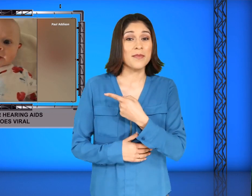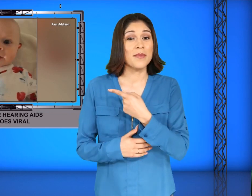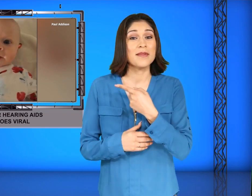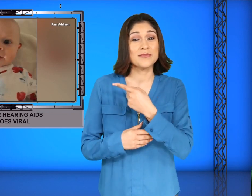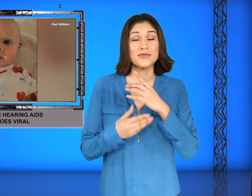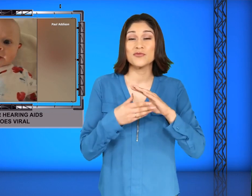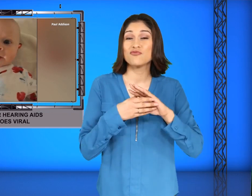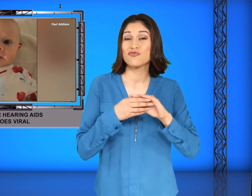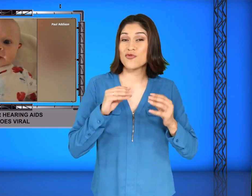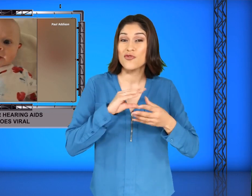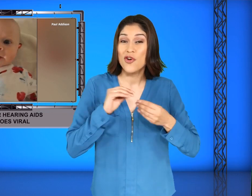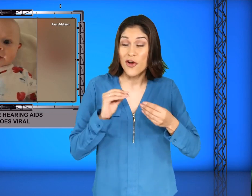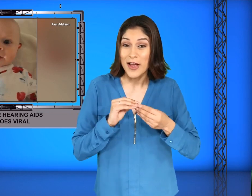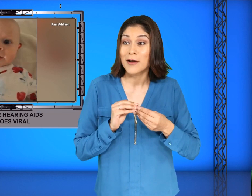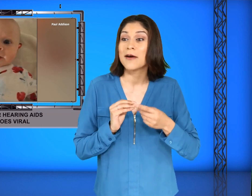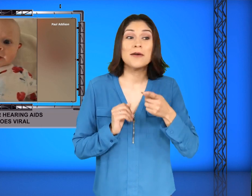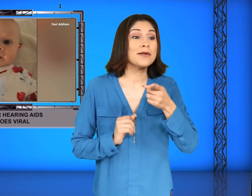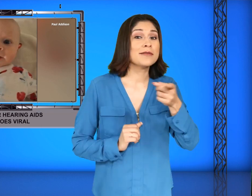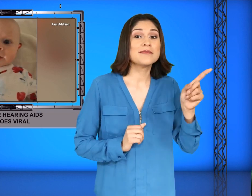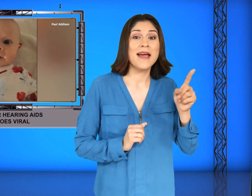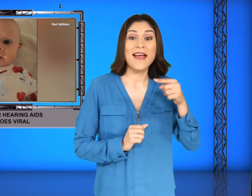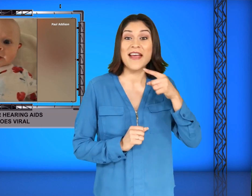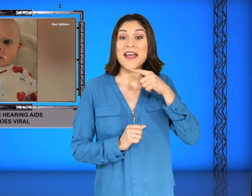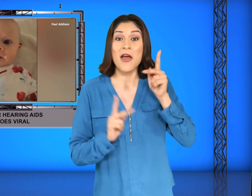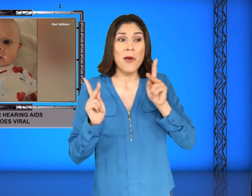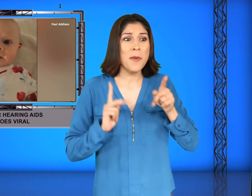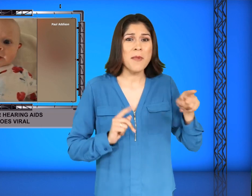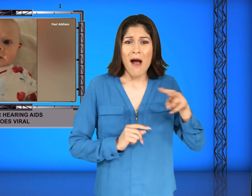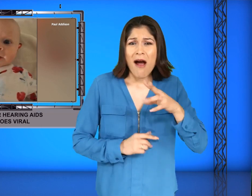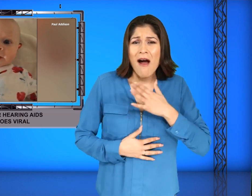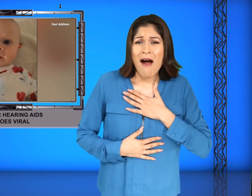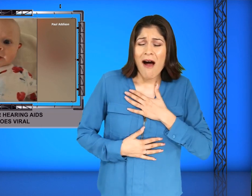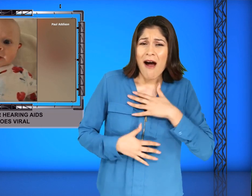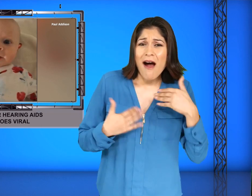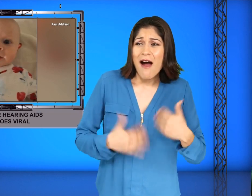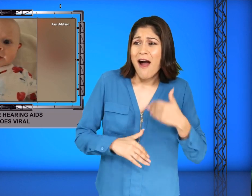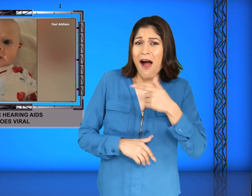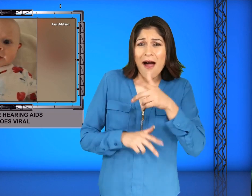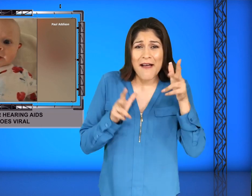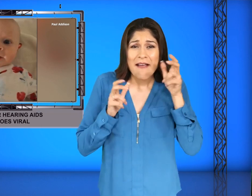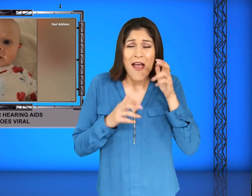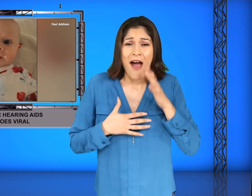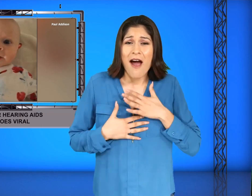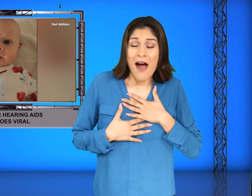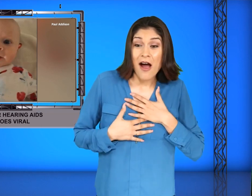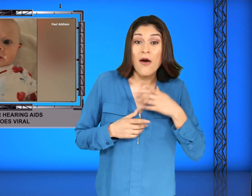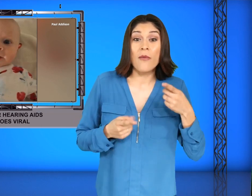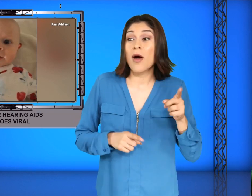Hearing people tend to get excited by stories like this.